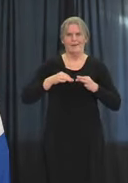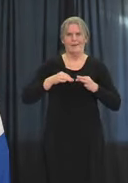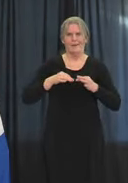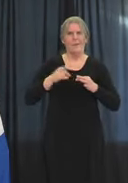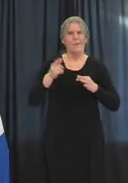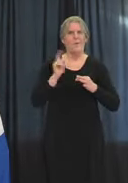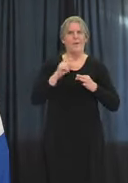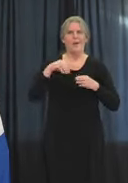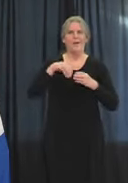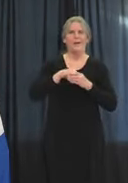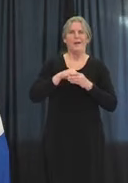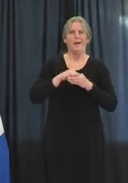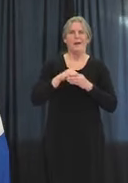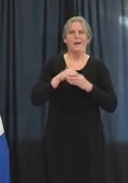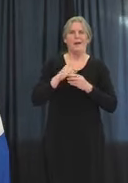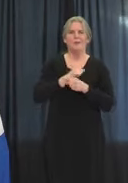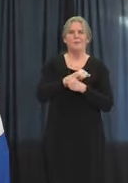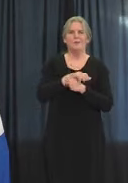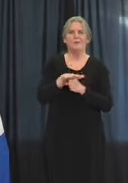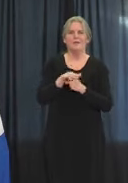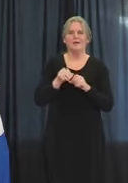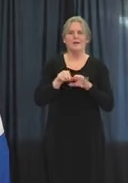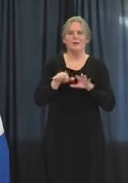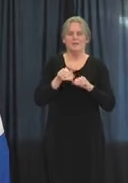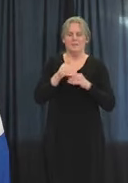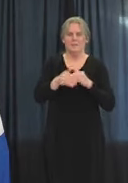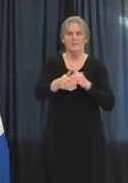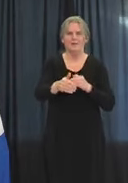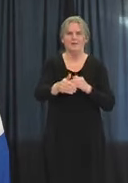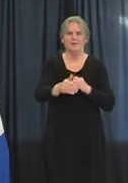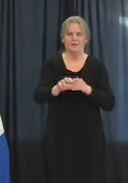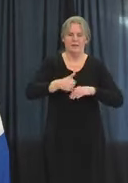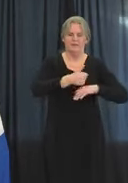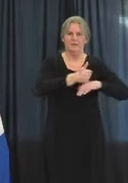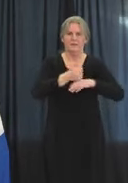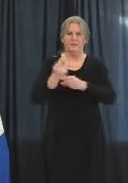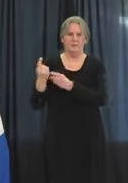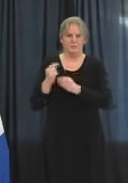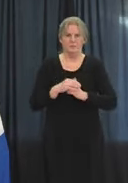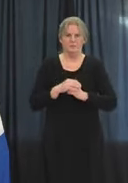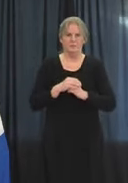epidemic and I will talk about some updates and prevention measures and clarify what I'm